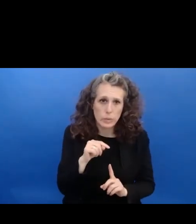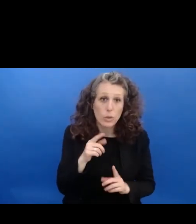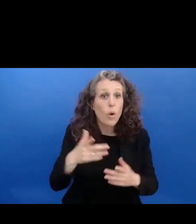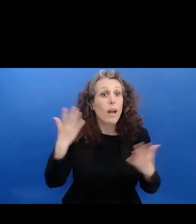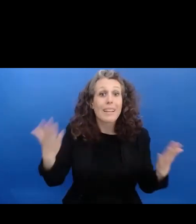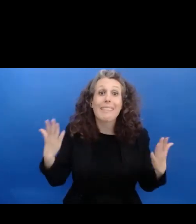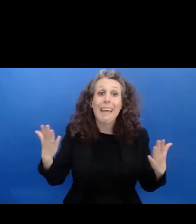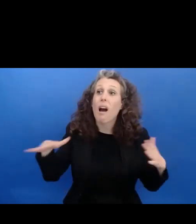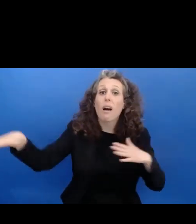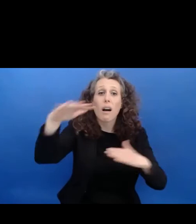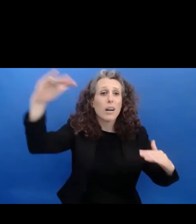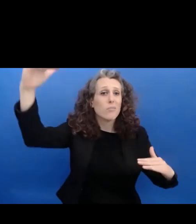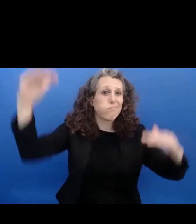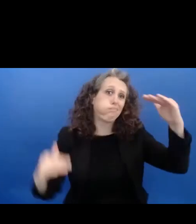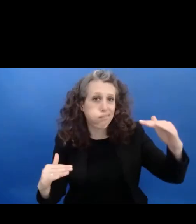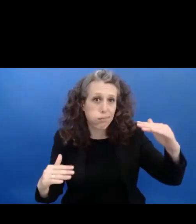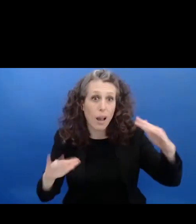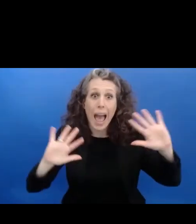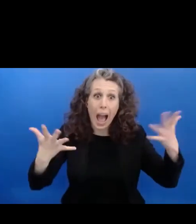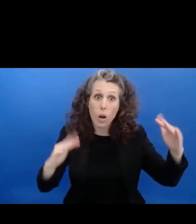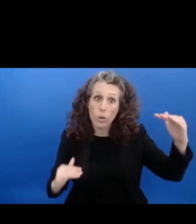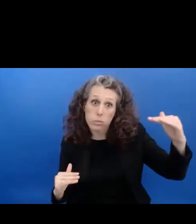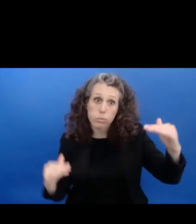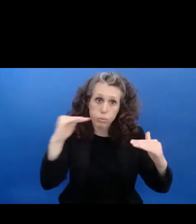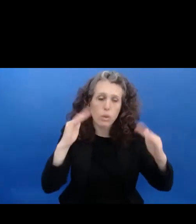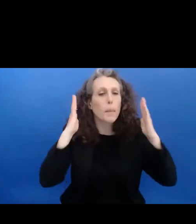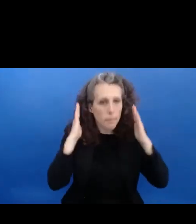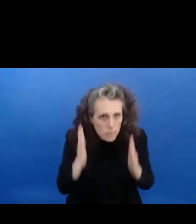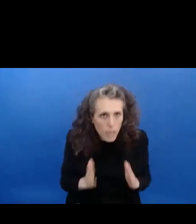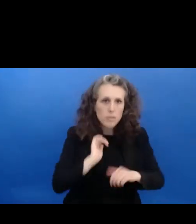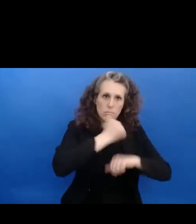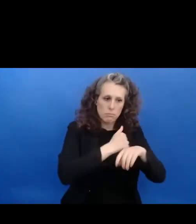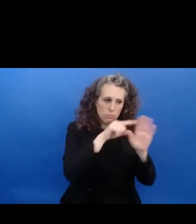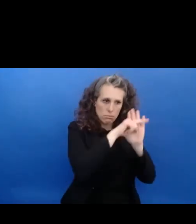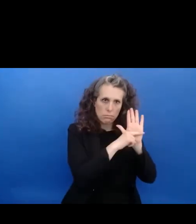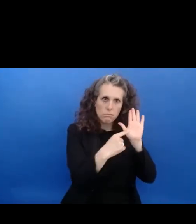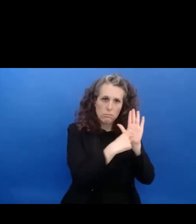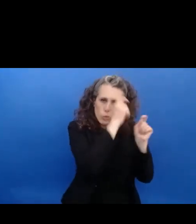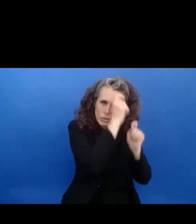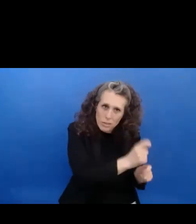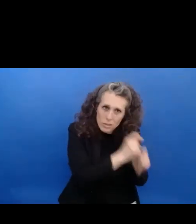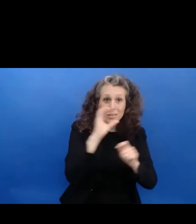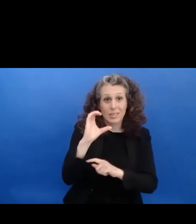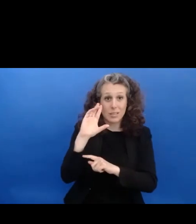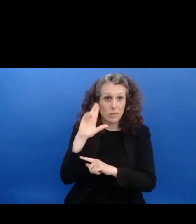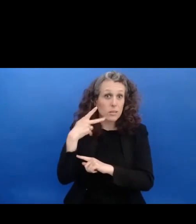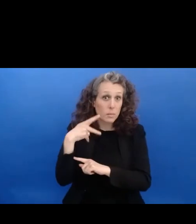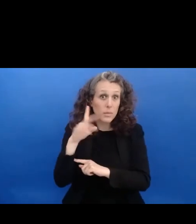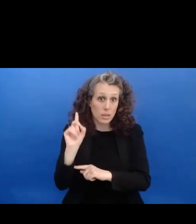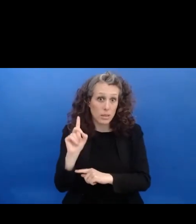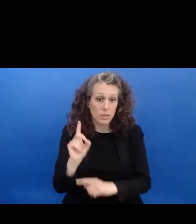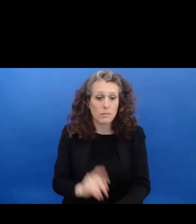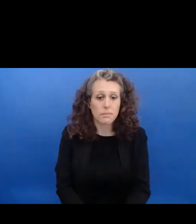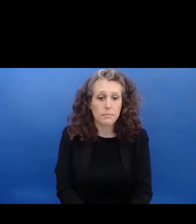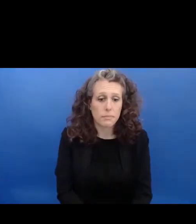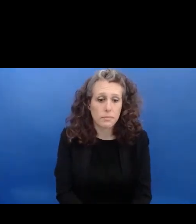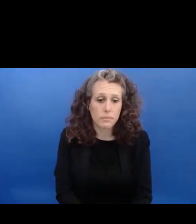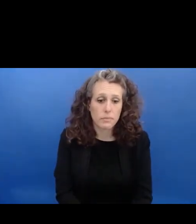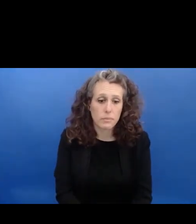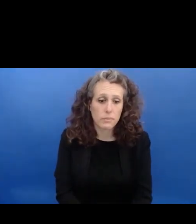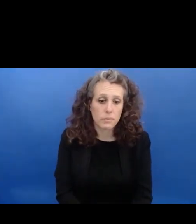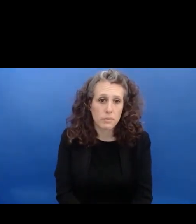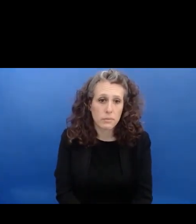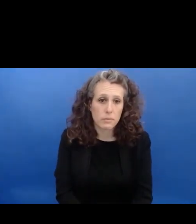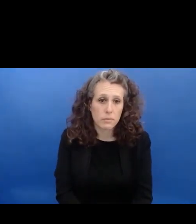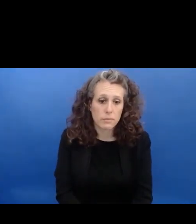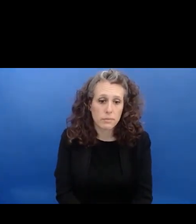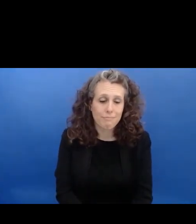disabilities continue to face in labor market many thanks for your patience uh permit over to you